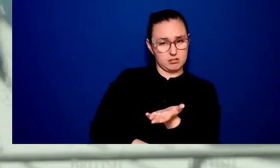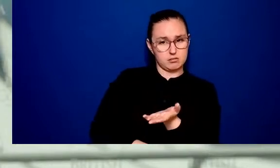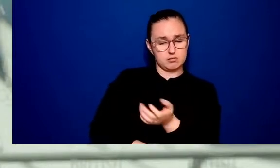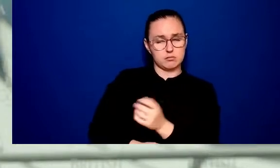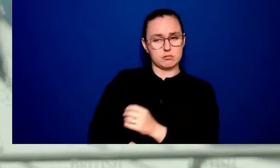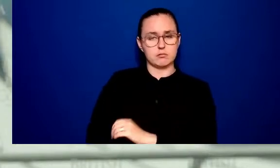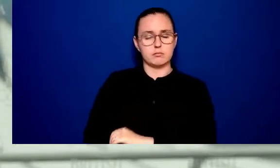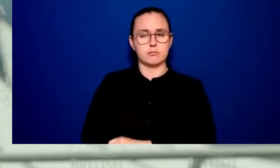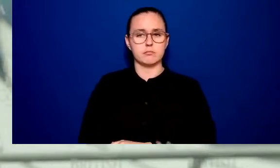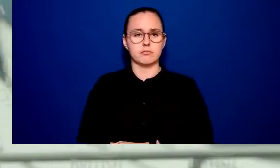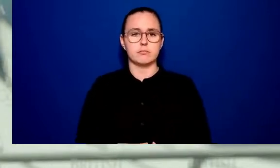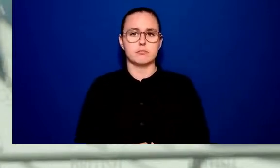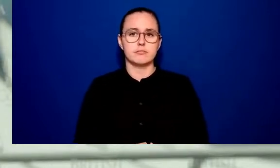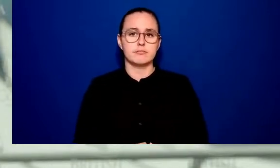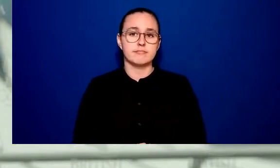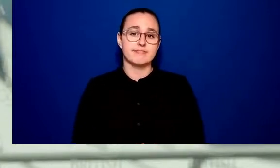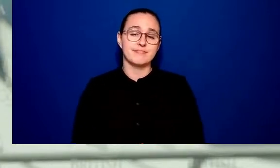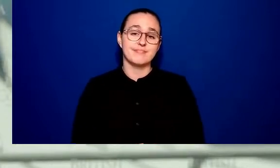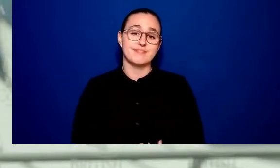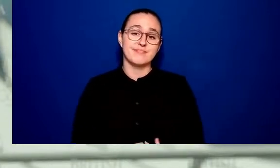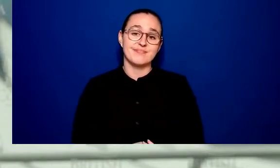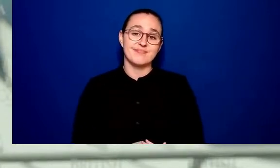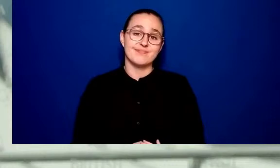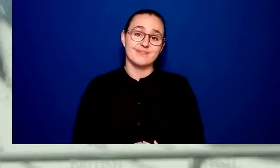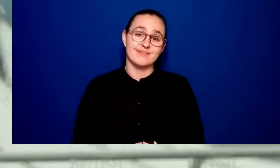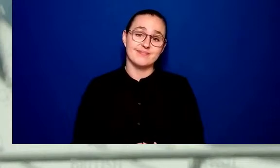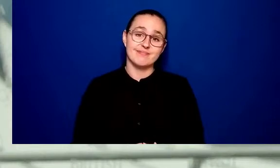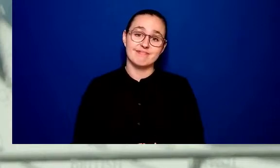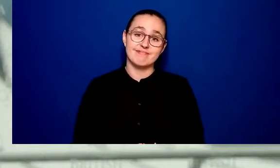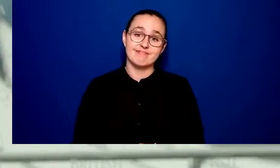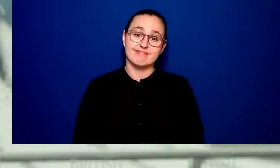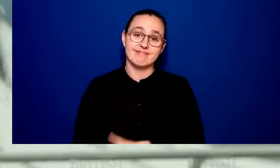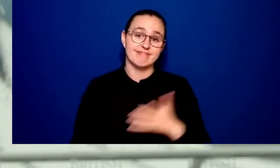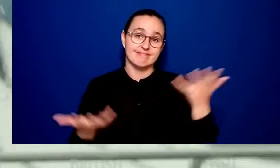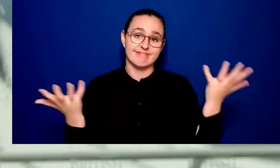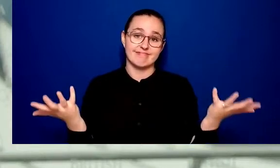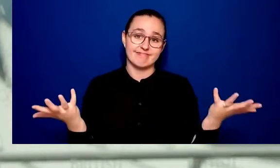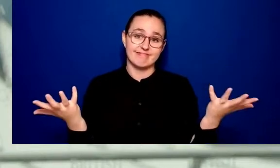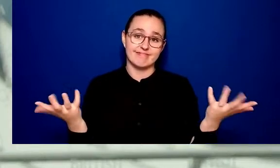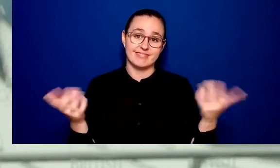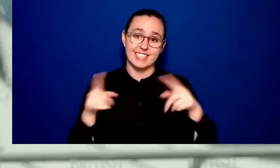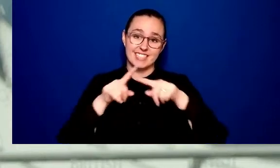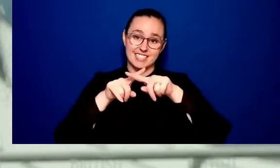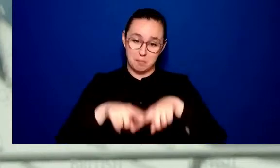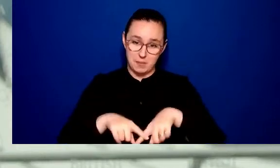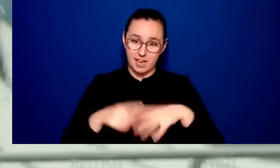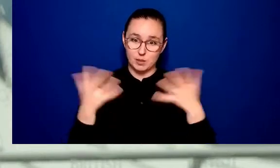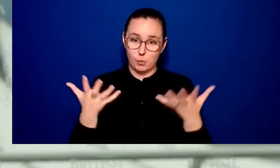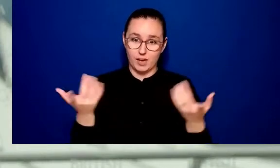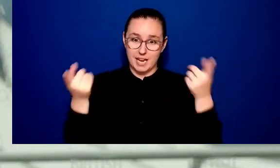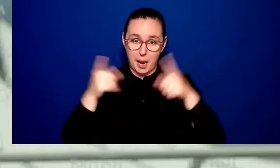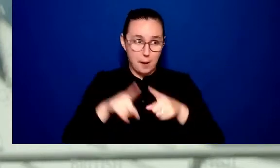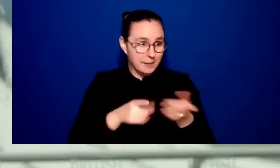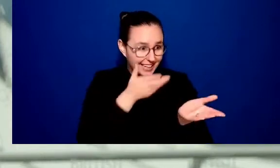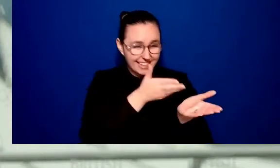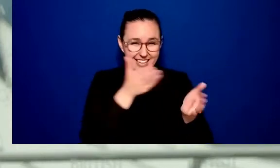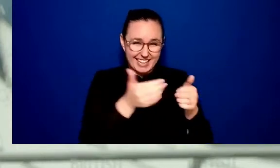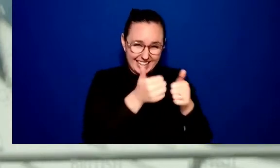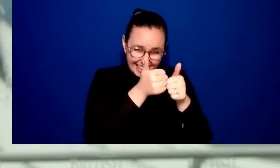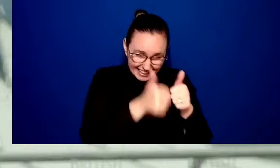what we're learning is that so much depends on what's happening in your community